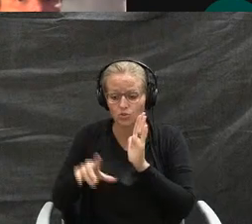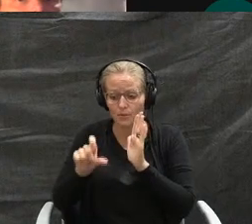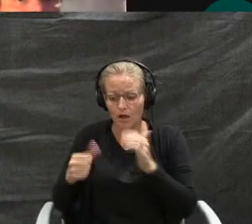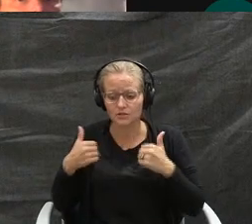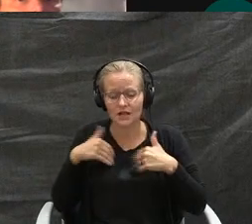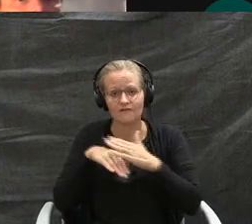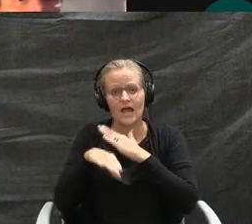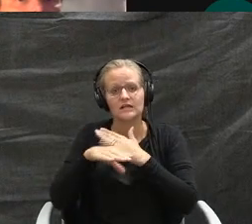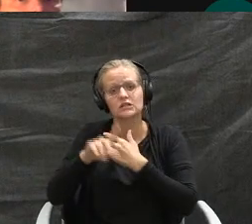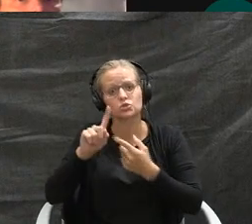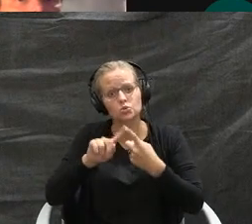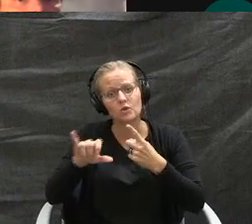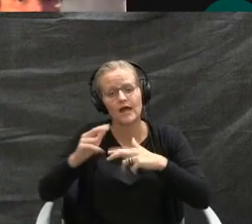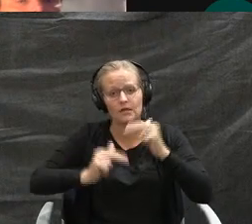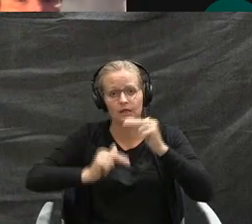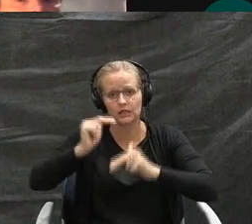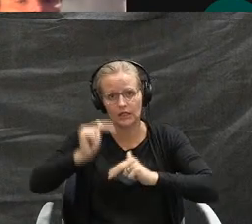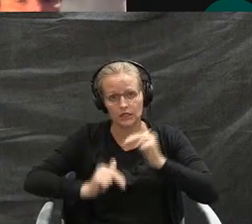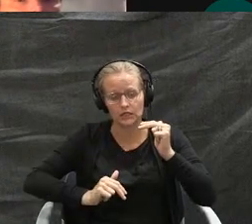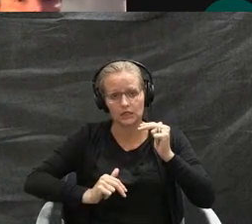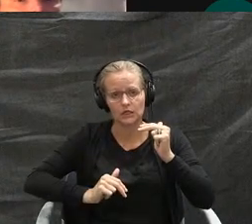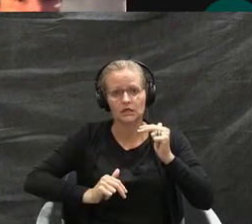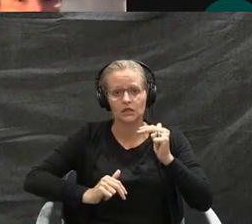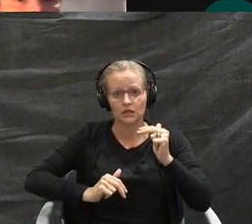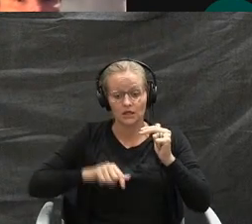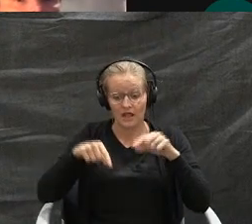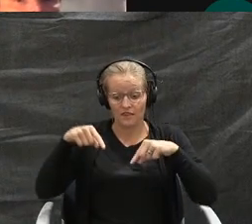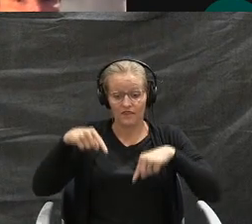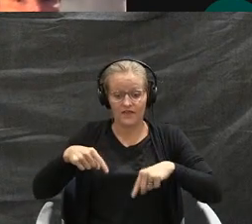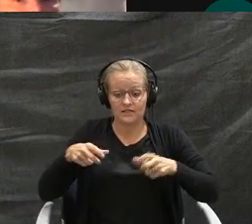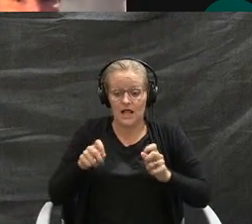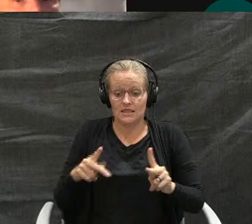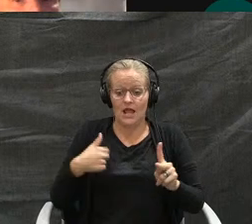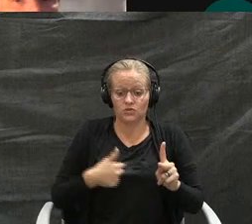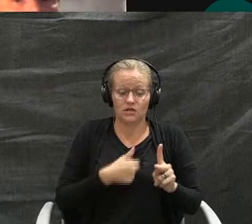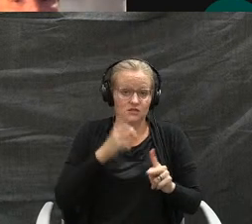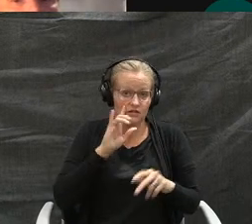And this model allows us to have that happen. We do have a lot of